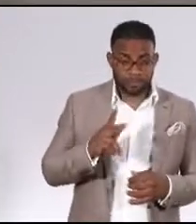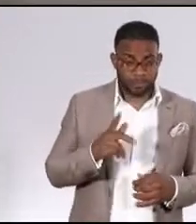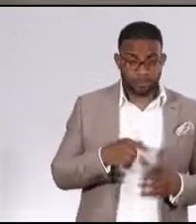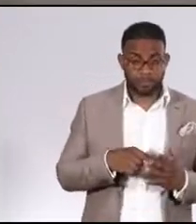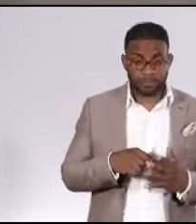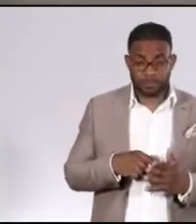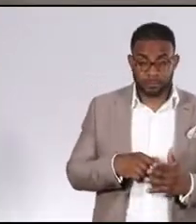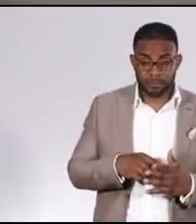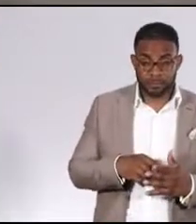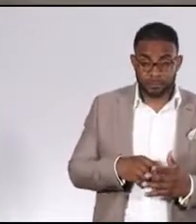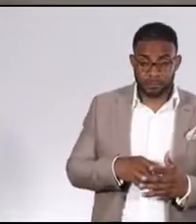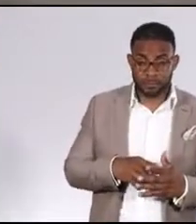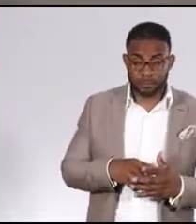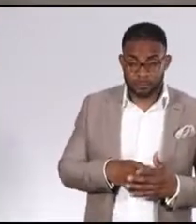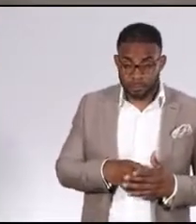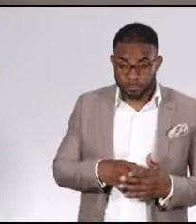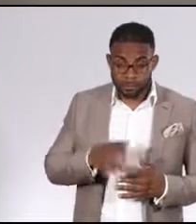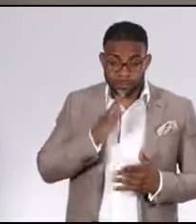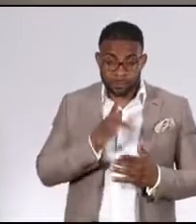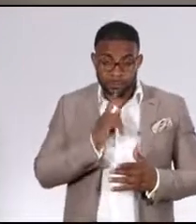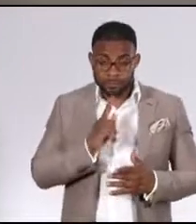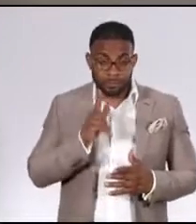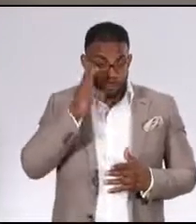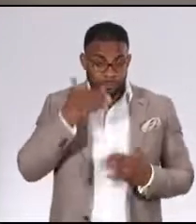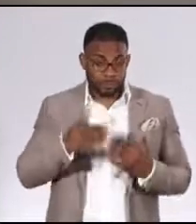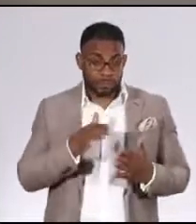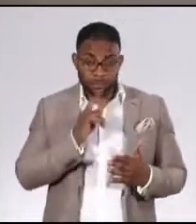I'm afraid that my hearing loss may make that too risky.